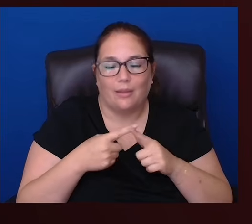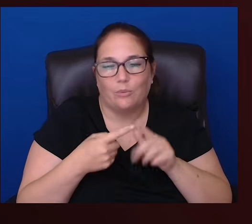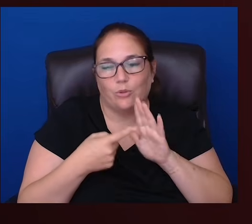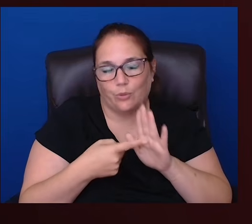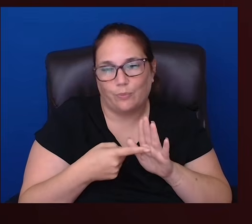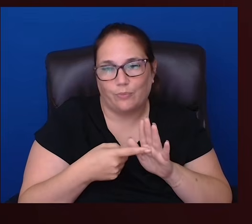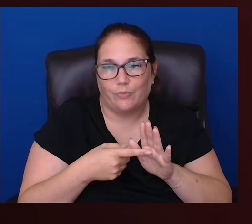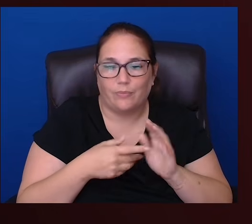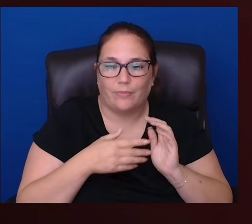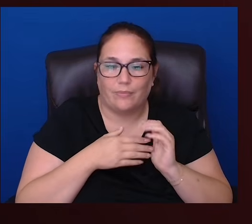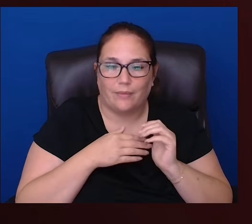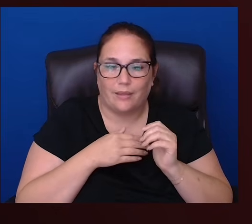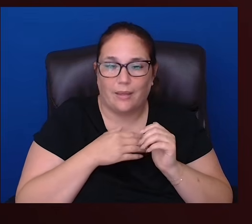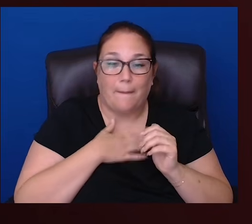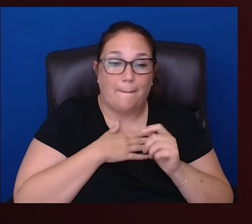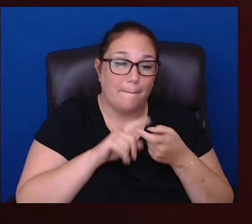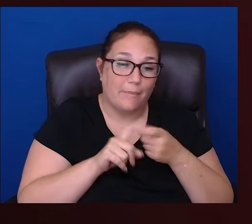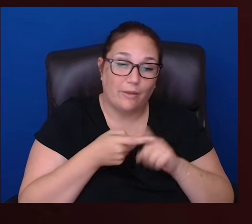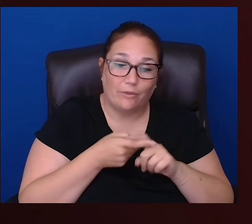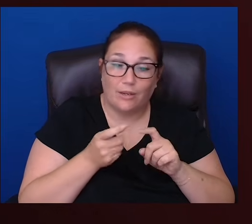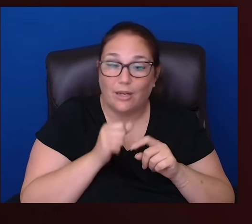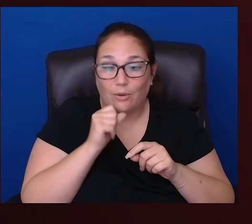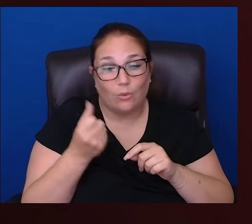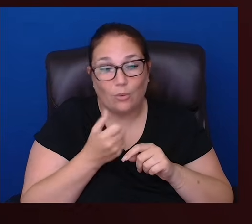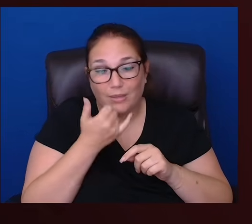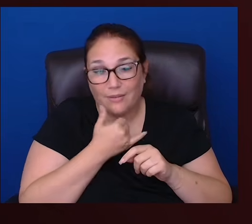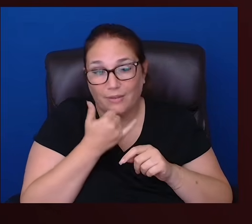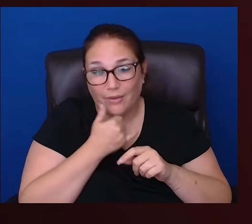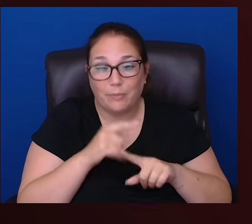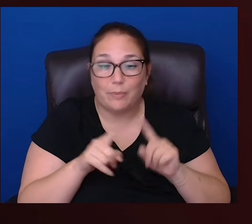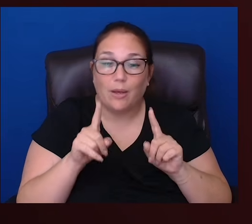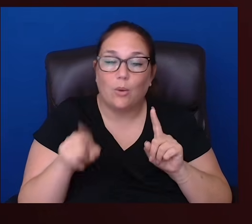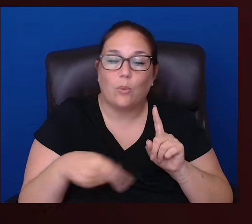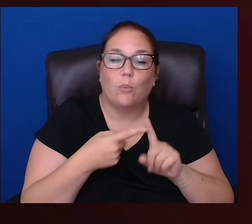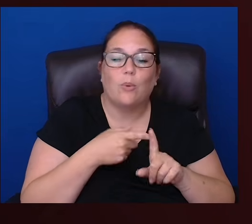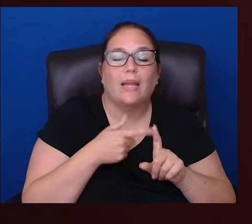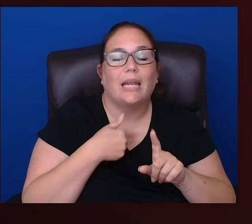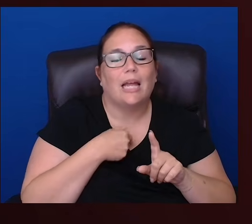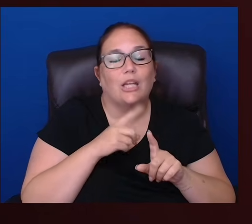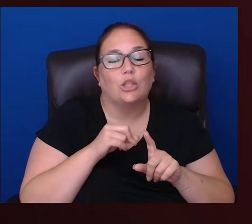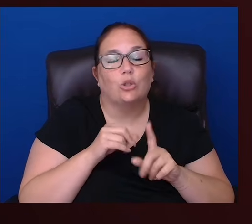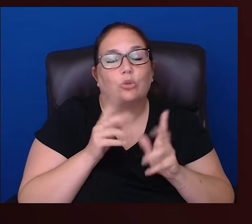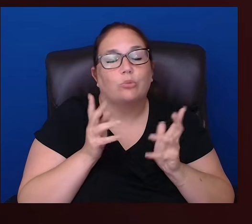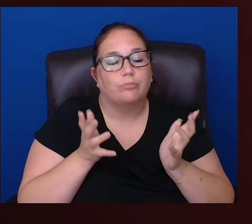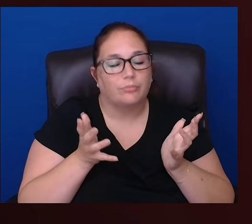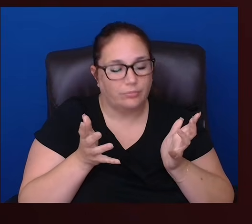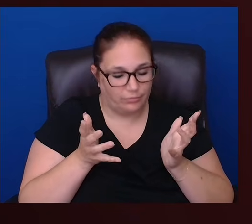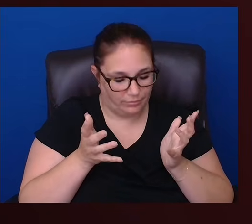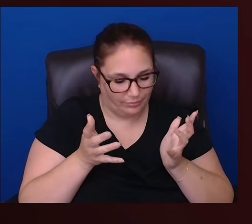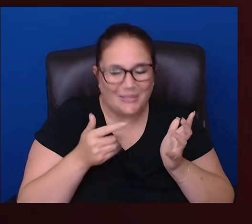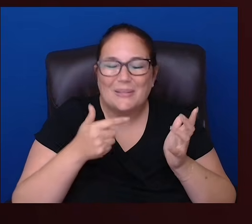They don't always have errors but when I do. Now, this is me getting ready to deploy it to Azure,